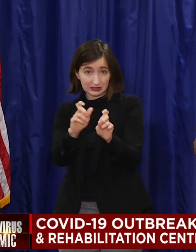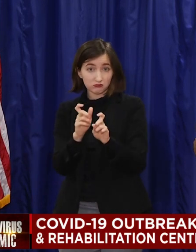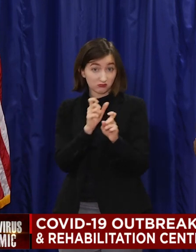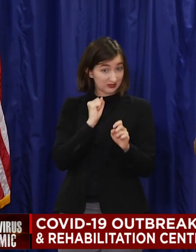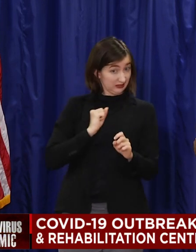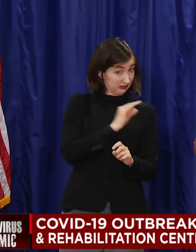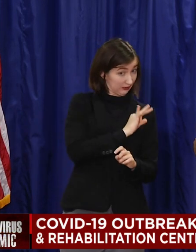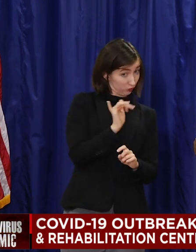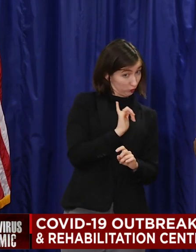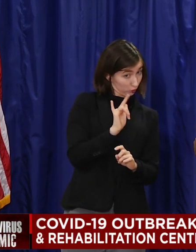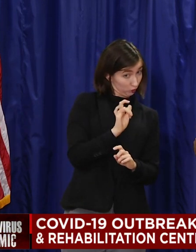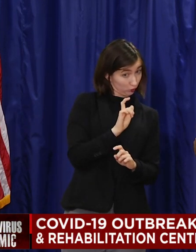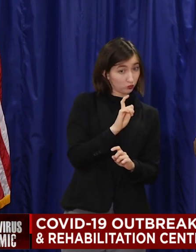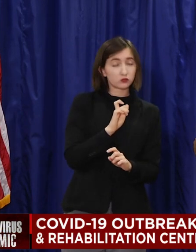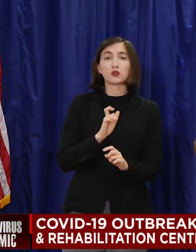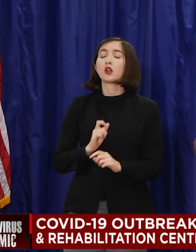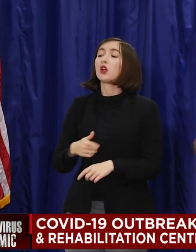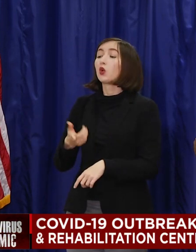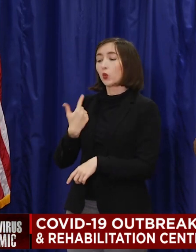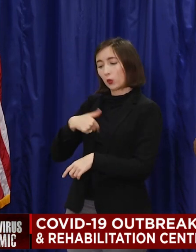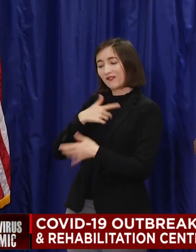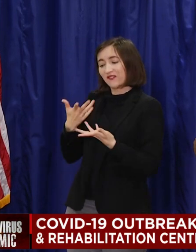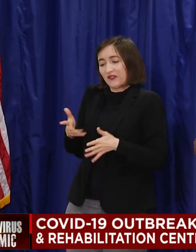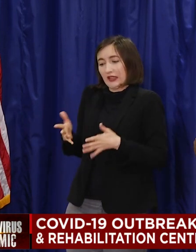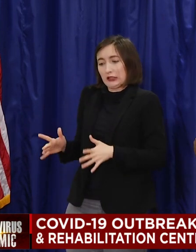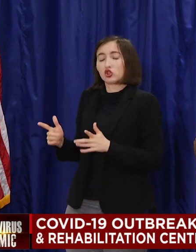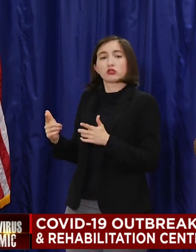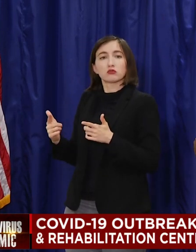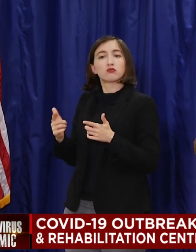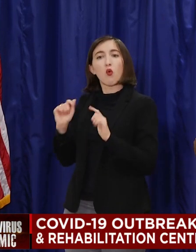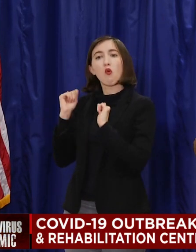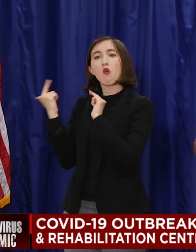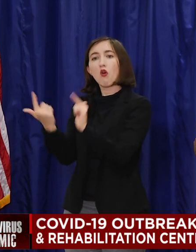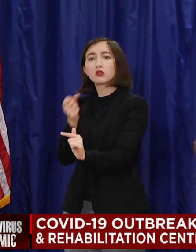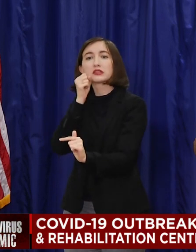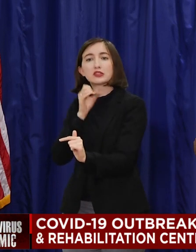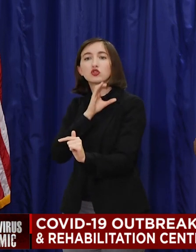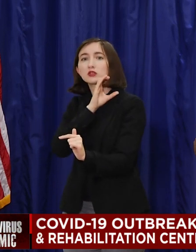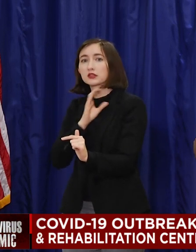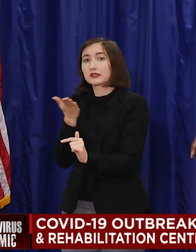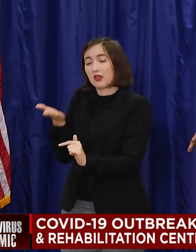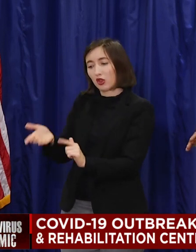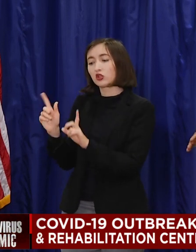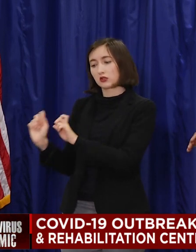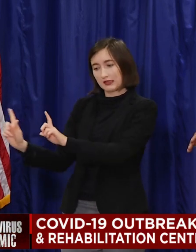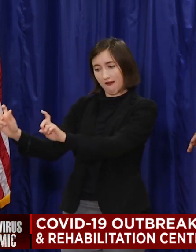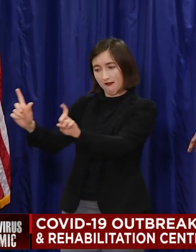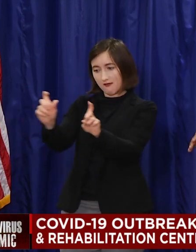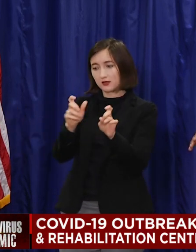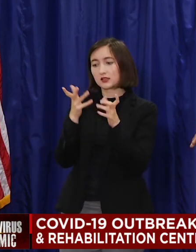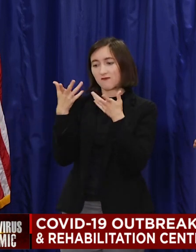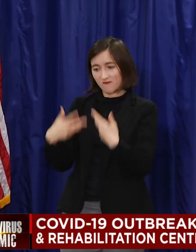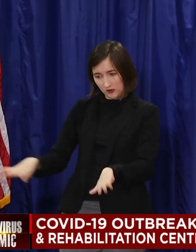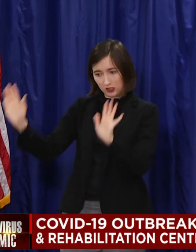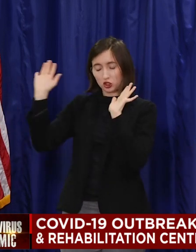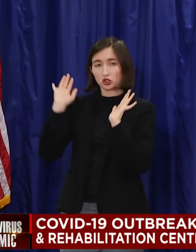CHARLES HOOD IS EXPECTED TO SPEAK WE'RE HEARING A A NUMBER OF RUMORS THAT THERE SPEAK WE'RE HEARING A A NUMBER OF RUMORS THAT THERE HAS BEEN A CASE AT A LOCAL A NUMBER OF RUMORS THAT THERE HAS BEEN A CASE AT A LOCAL NURSING HOME. HAS BEEN A CASE AT A LOCAL NURSING HOME. >> BUT WE'RE STILL AWAITING ALL NURSING HOME. >> BUT WE'RE STILL AWAITING ALL THE DETAILS YOU KNOW SAYS THAT BUT WE'RE STILL AWAITING ALL THE DETAILS YOU KNOW SAYS THAT IS ONE OF THE FEARS OF ACROSS